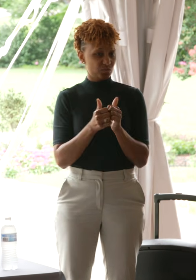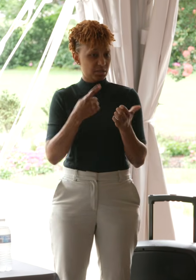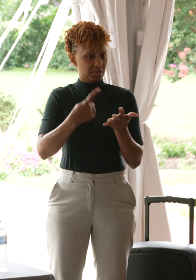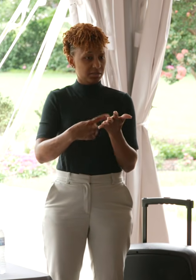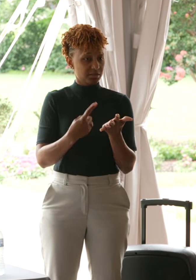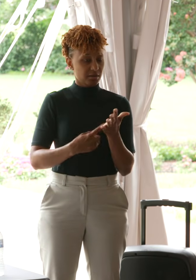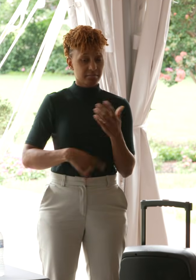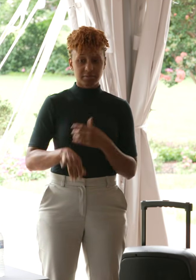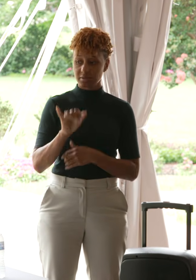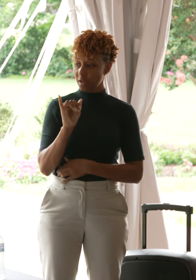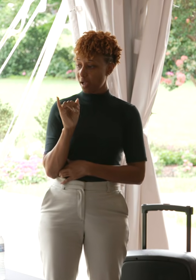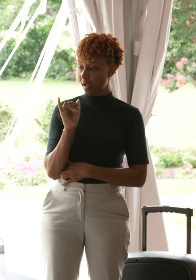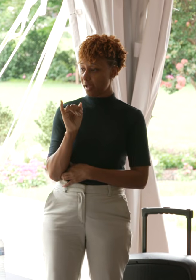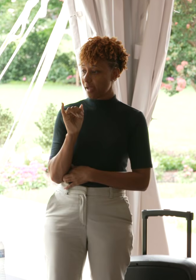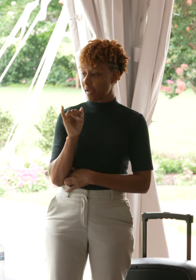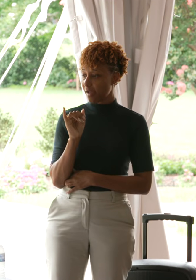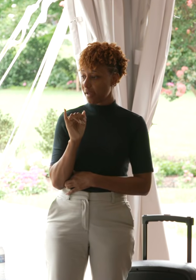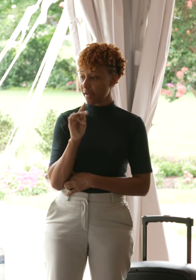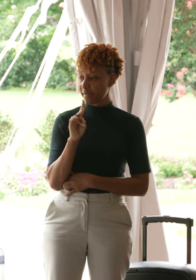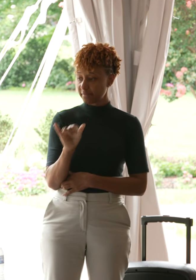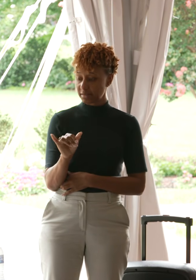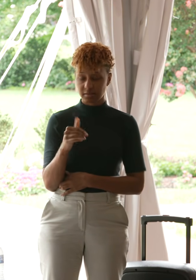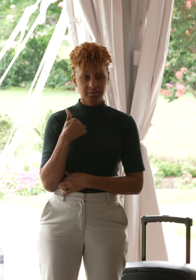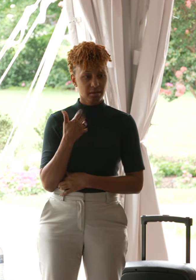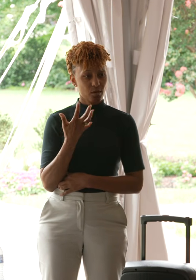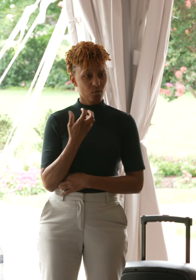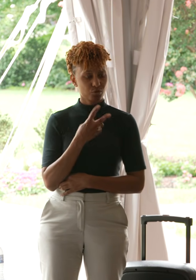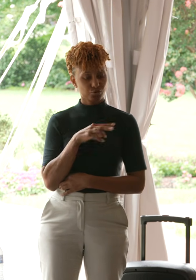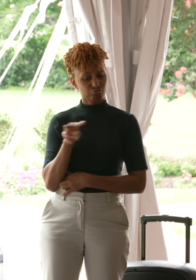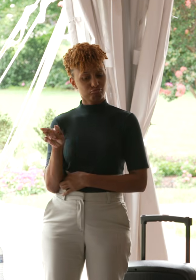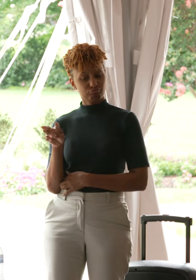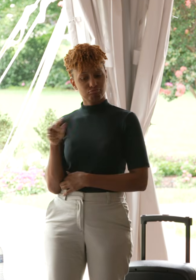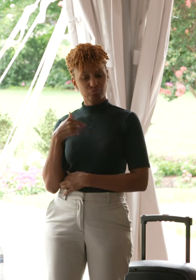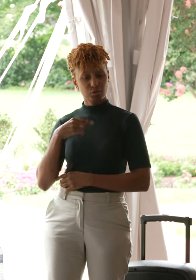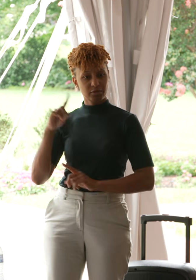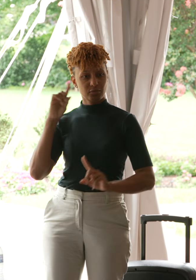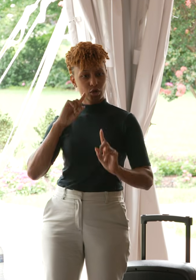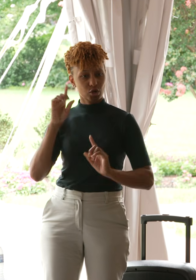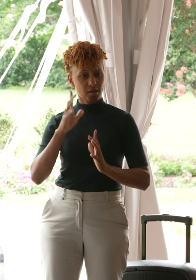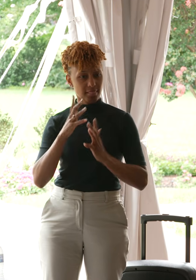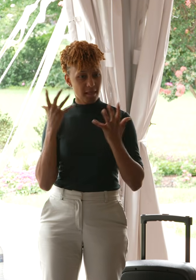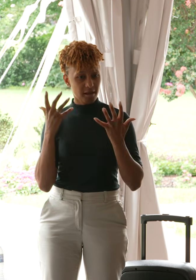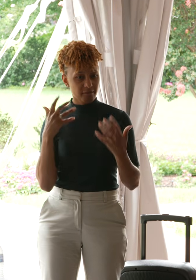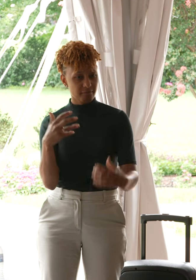I want to turn to you a moment. We heard some powerful history about the Belmont Report and